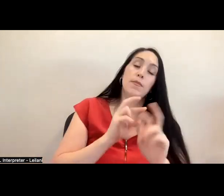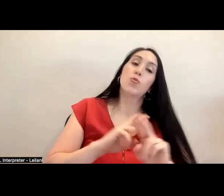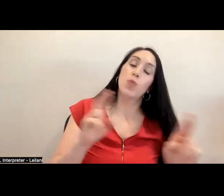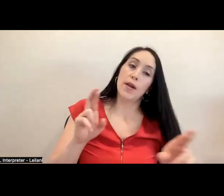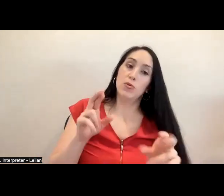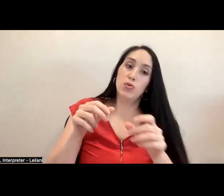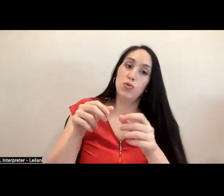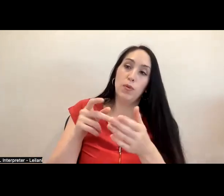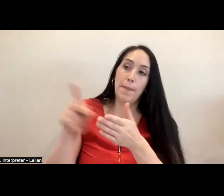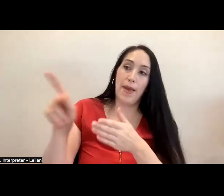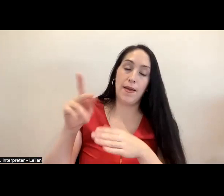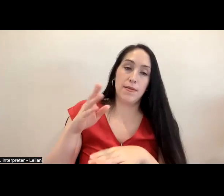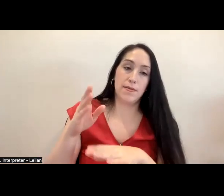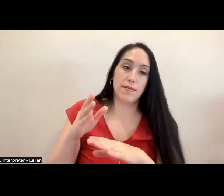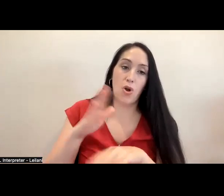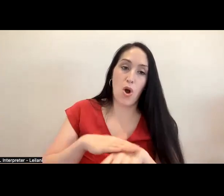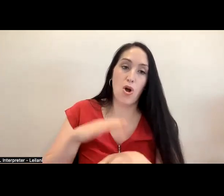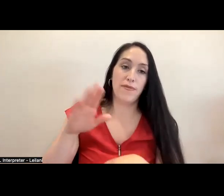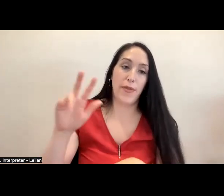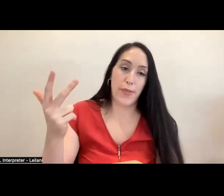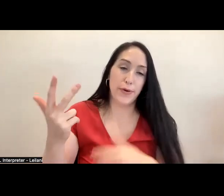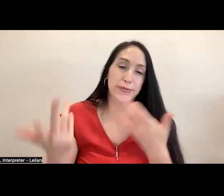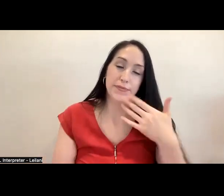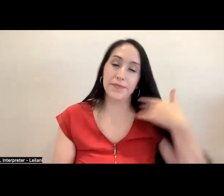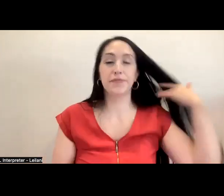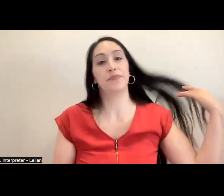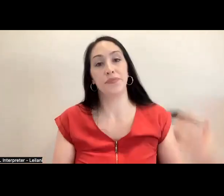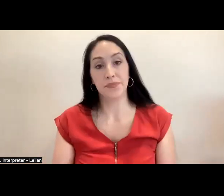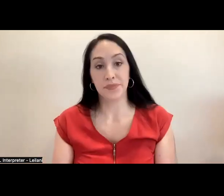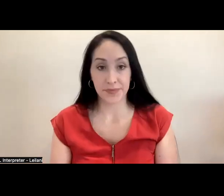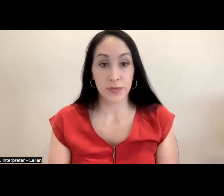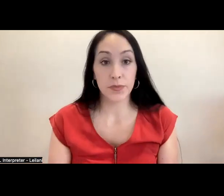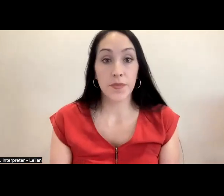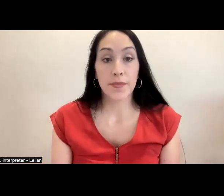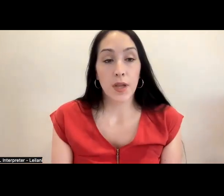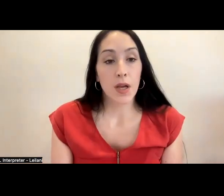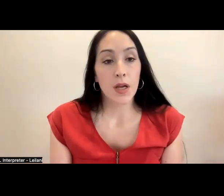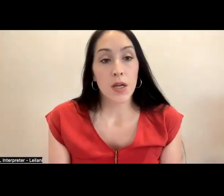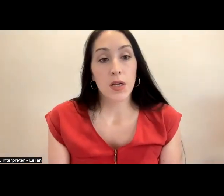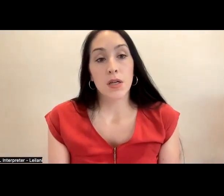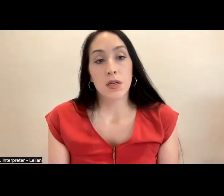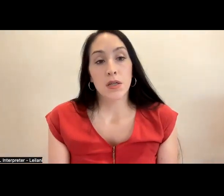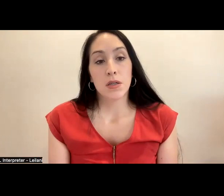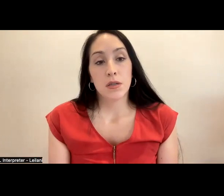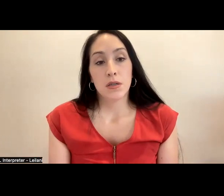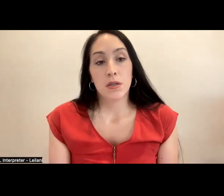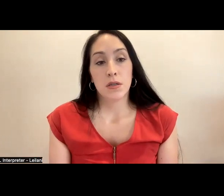better for it to get by February 7. 11:58:43 In that situation. So work with customer